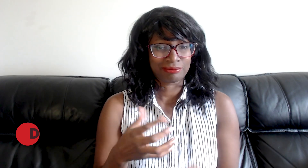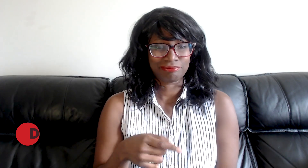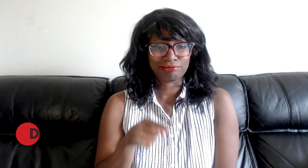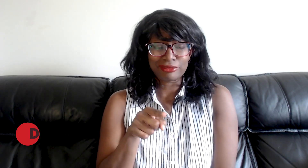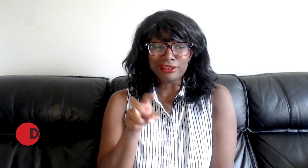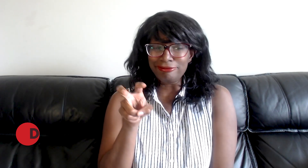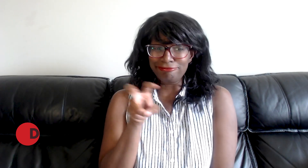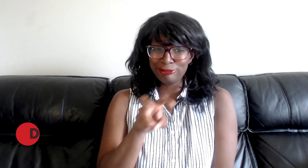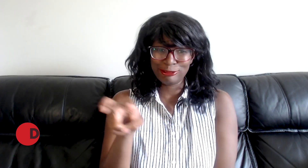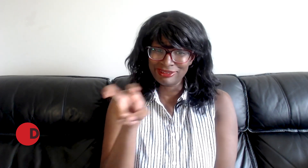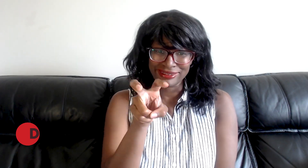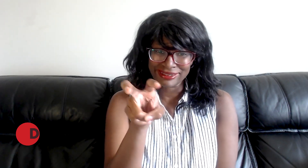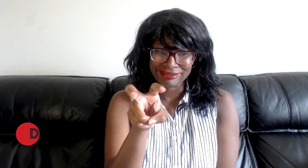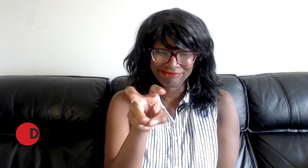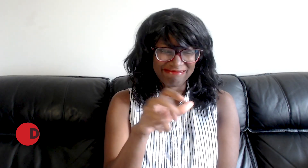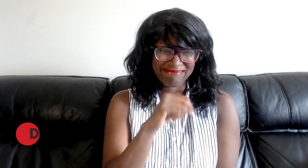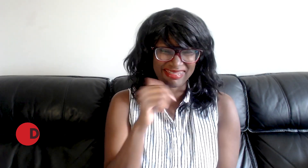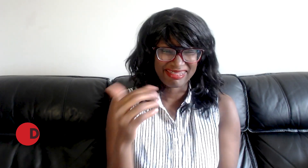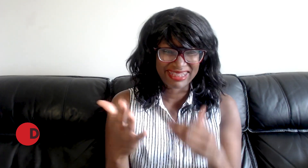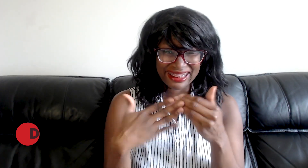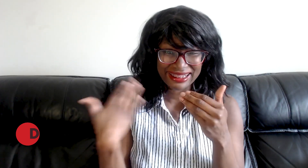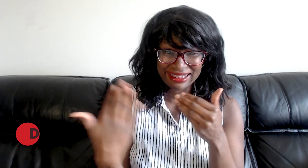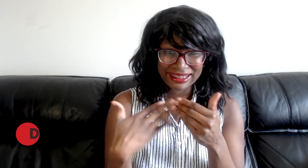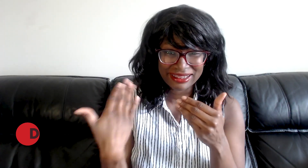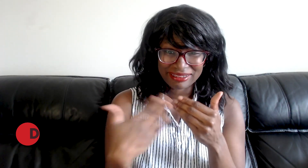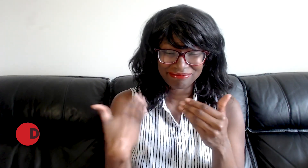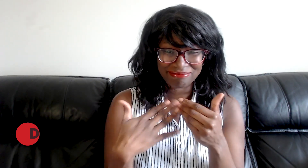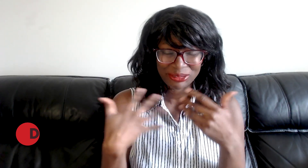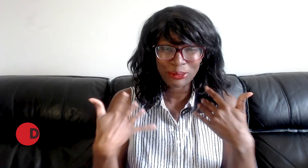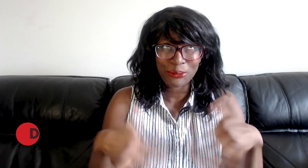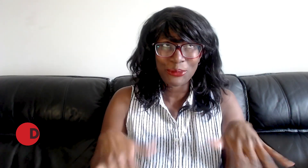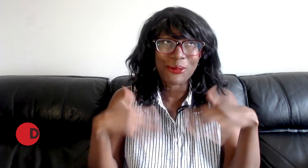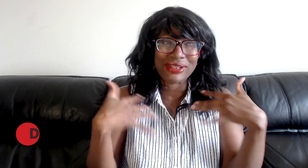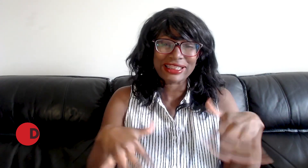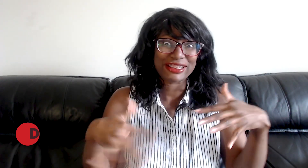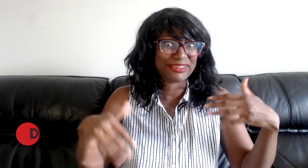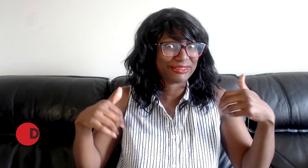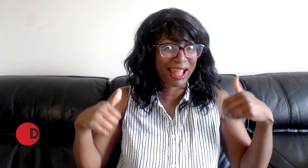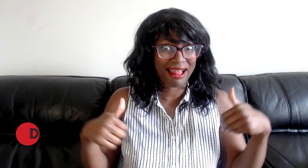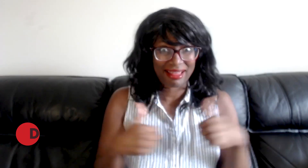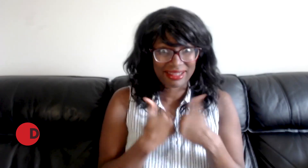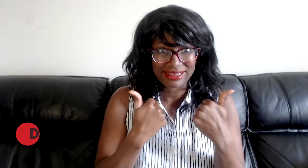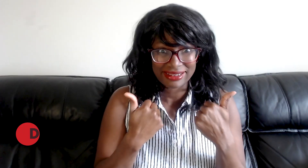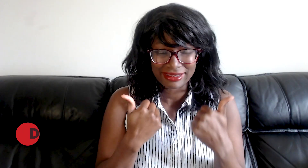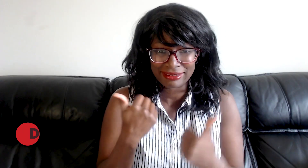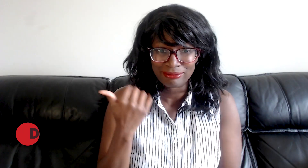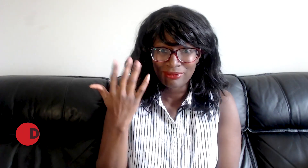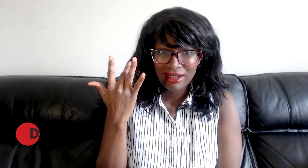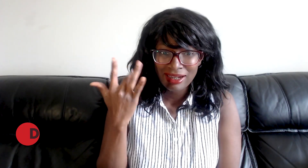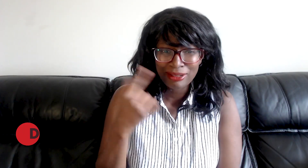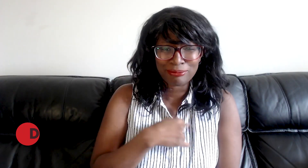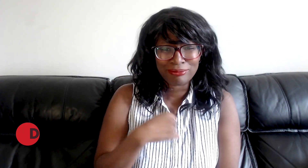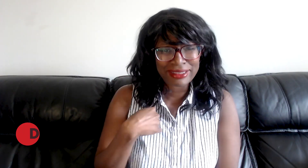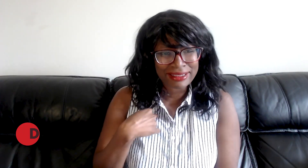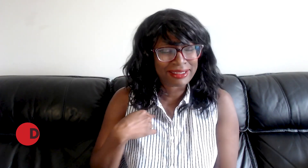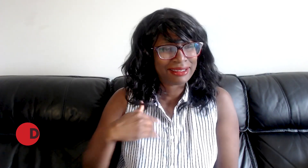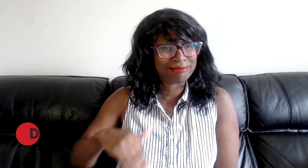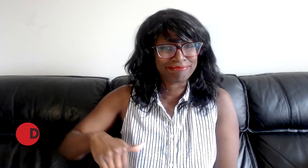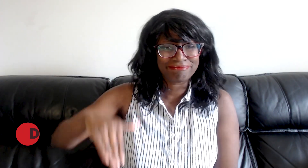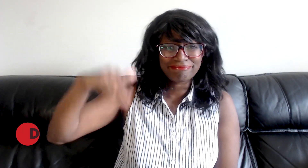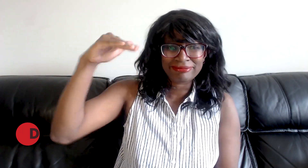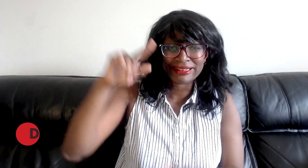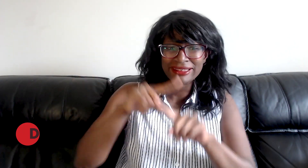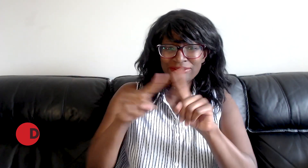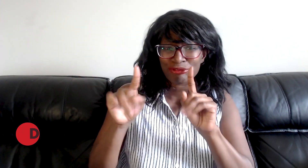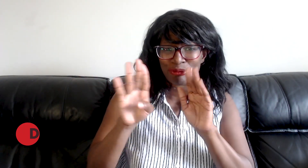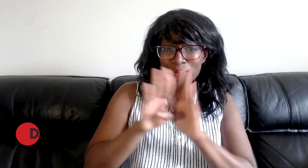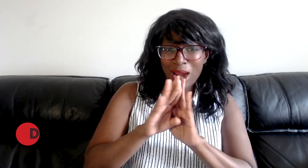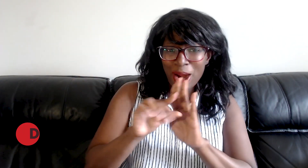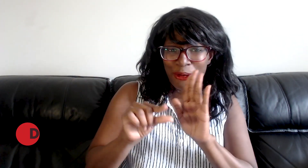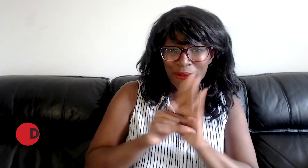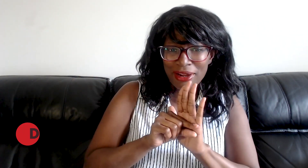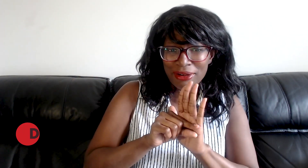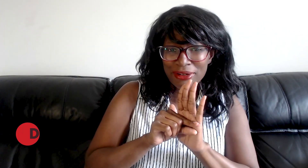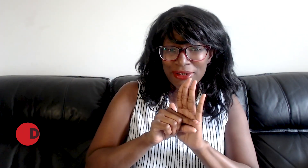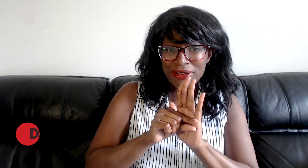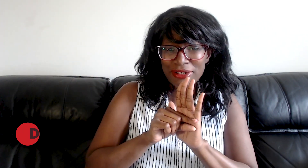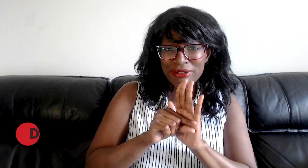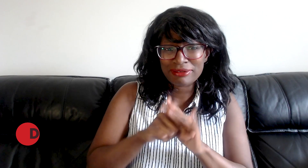The journey hasn't been easy; we all grew up with different backgrounds